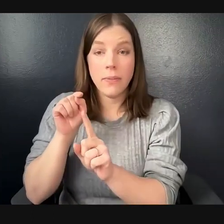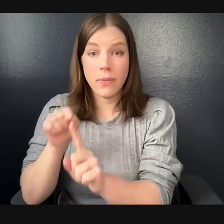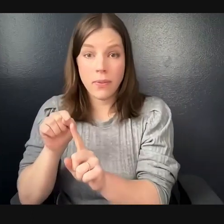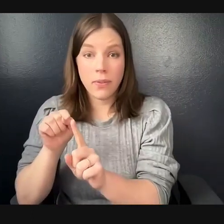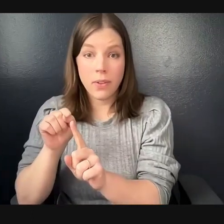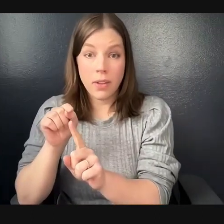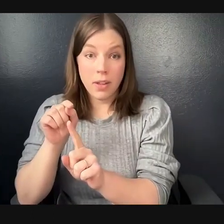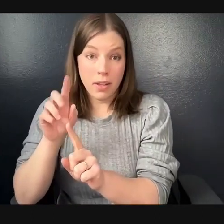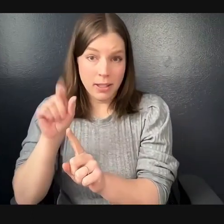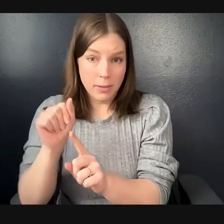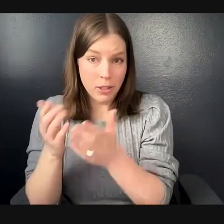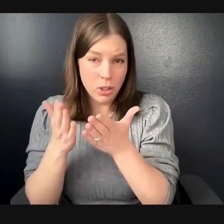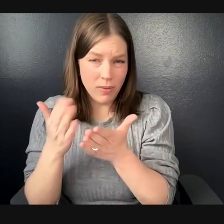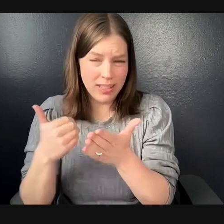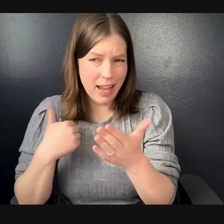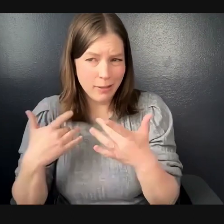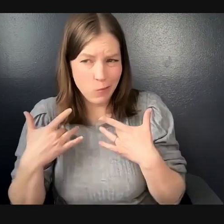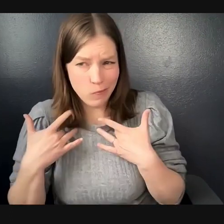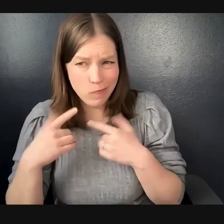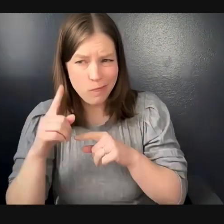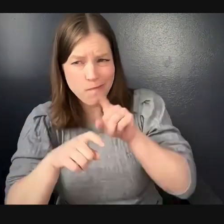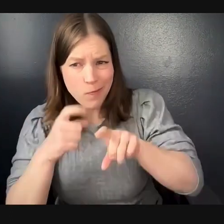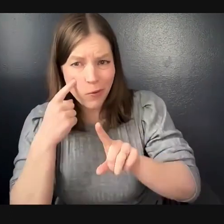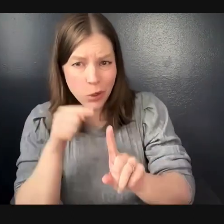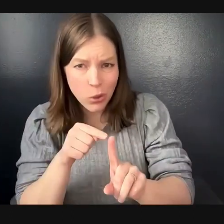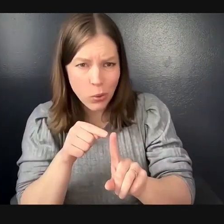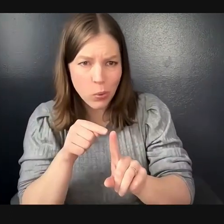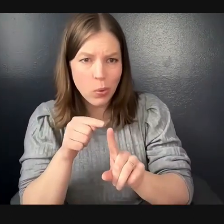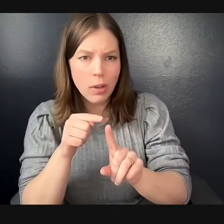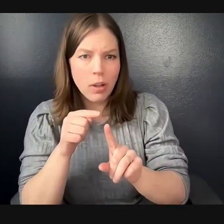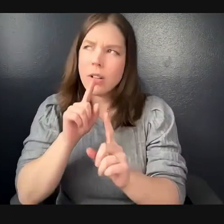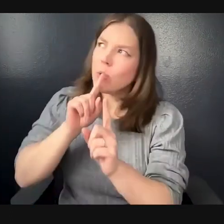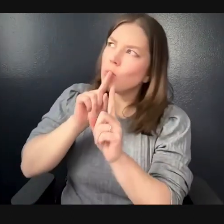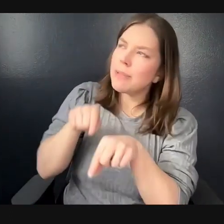If that office has concerns that they want to ask you about,